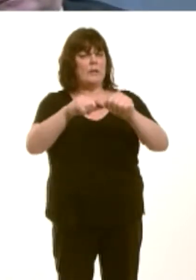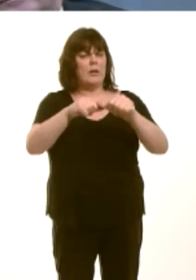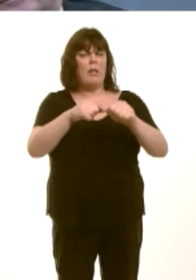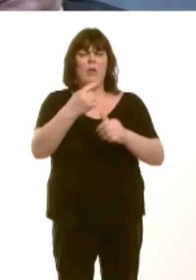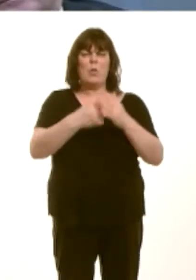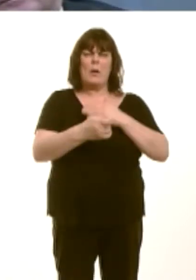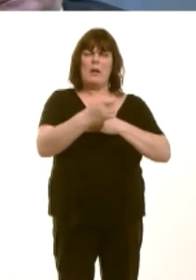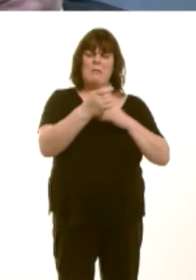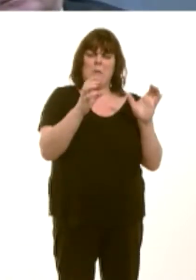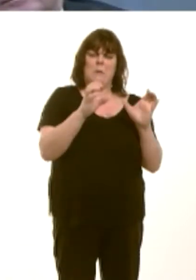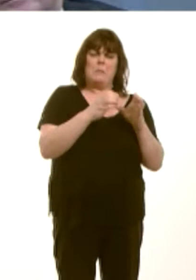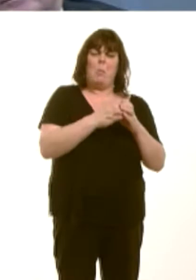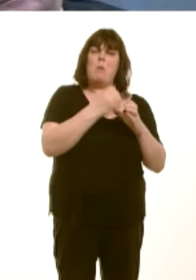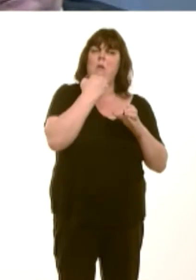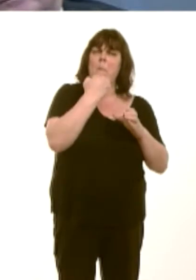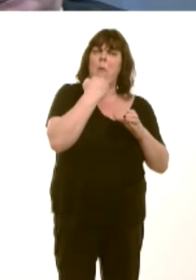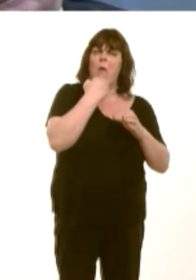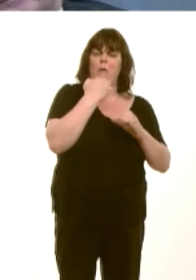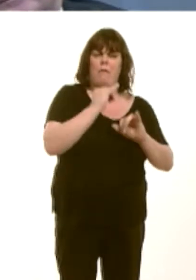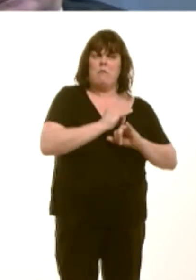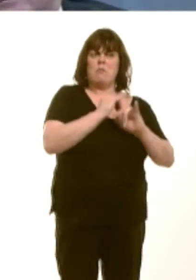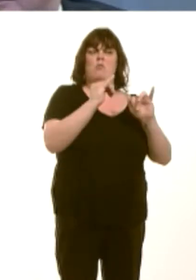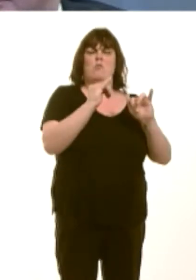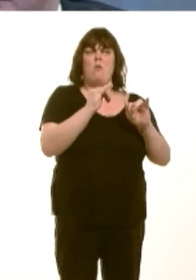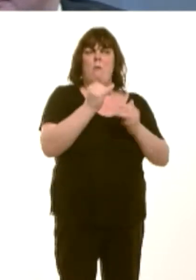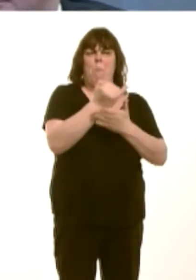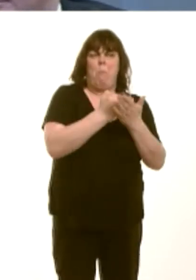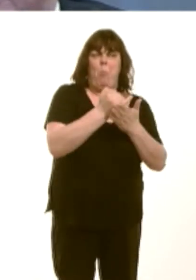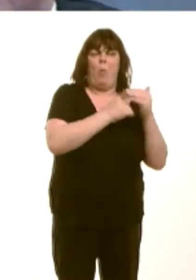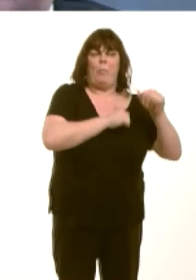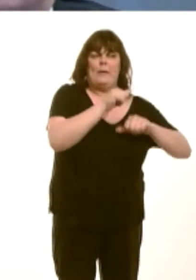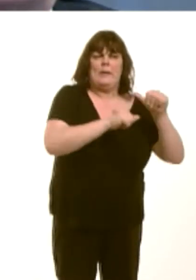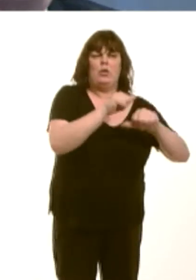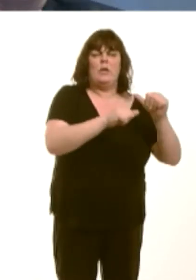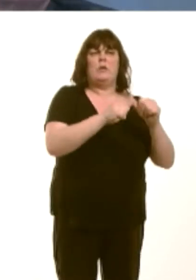significant number of poor procedures, with the devastating consequences those procedures